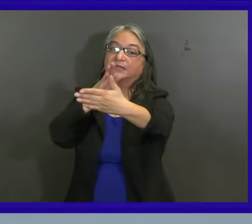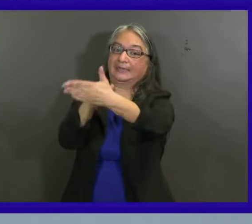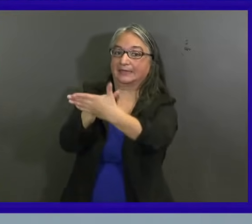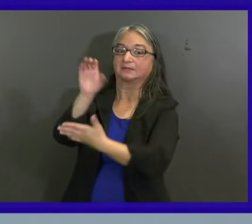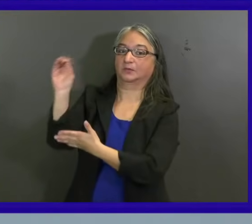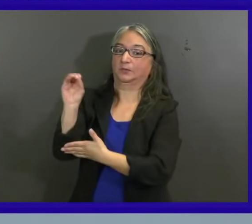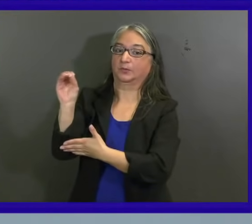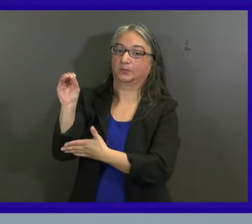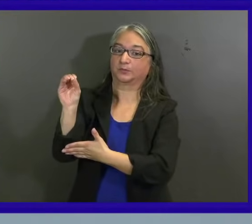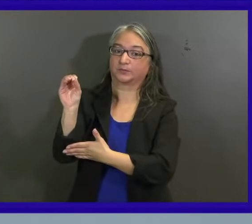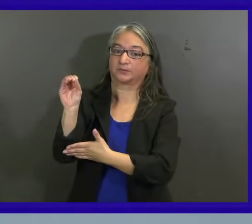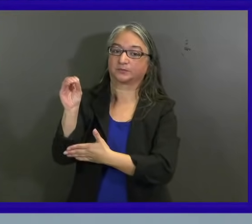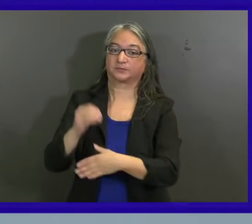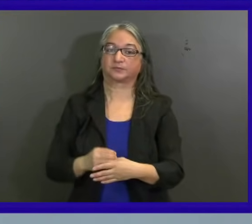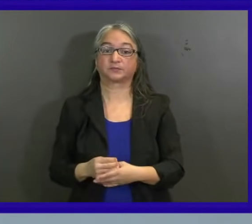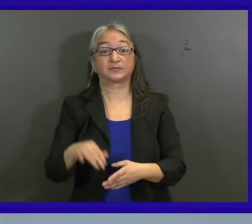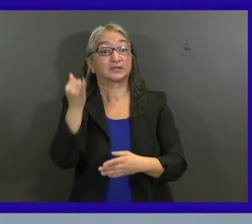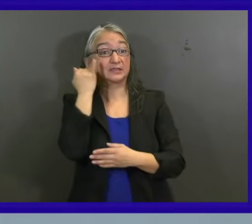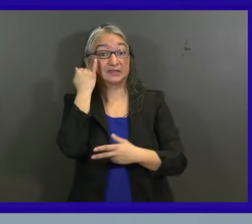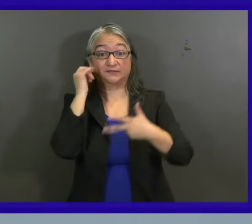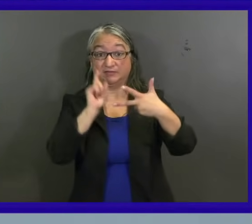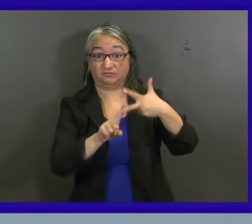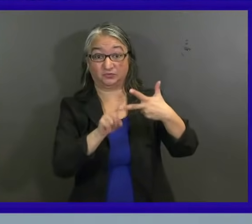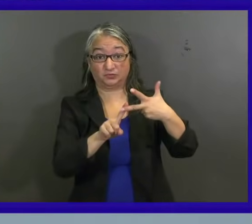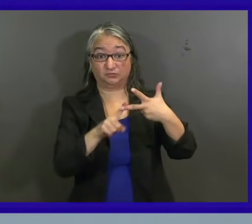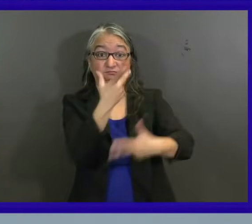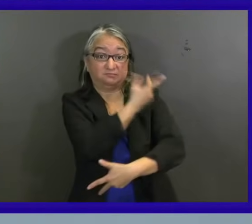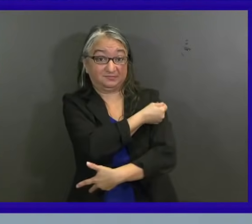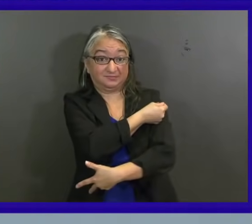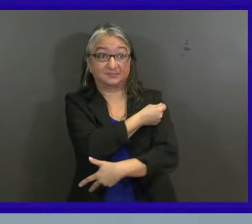your body gets flooded with antibodies bringing your antibody